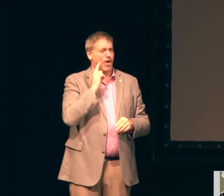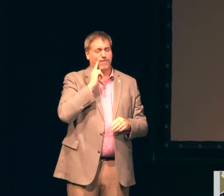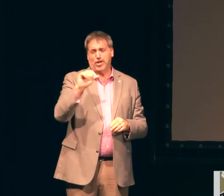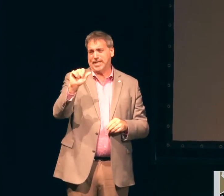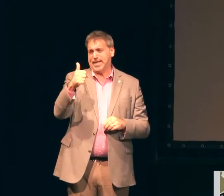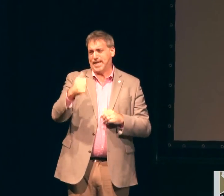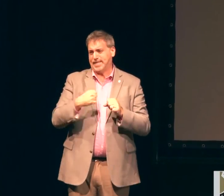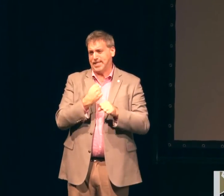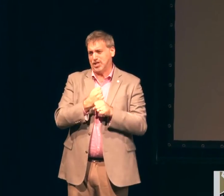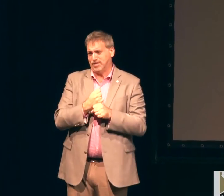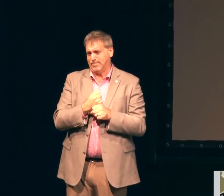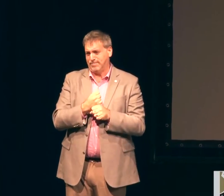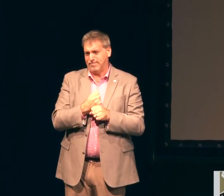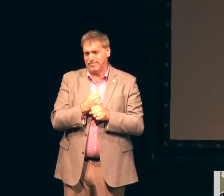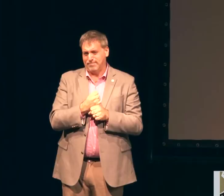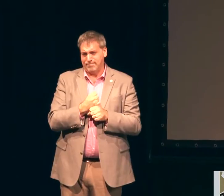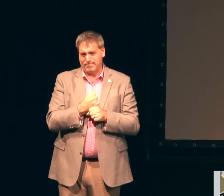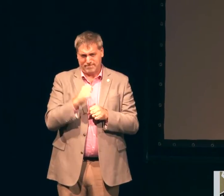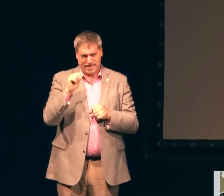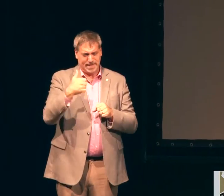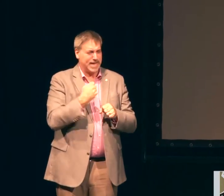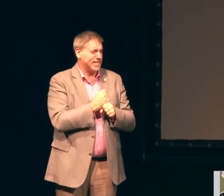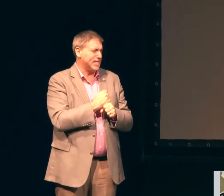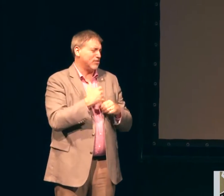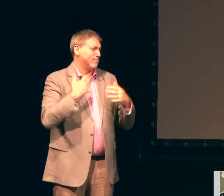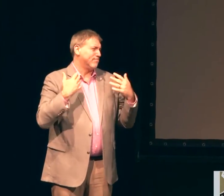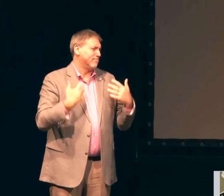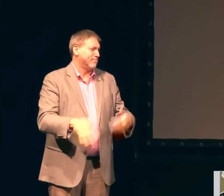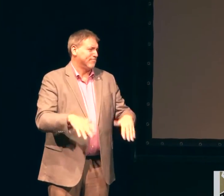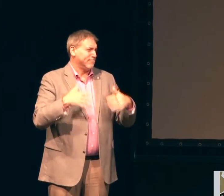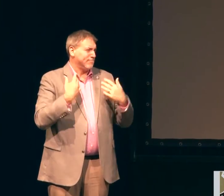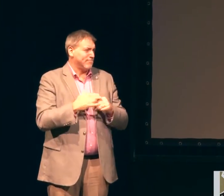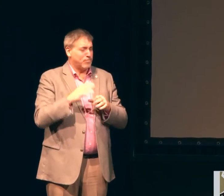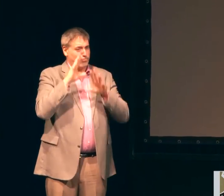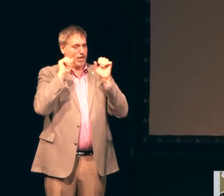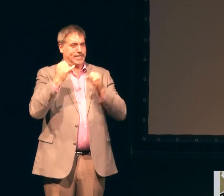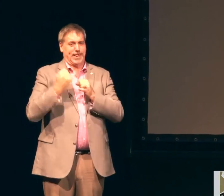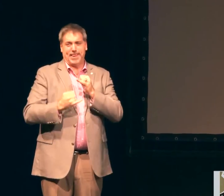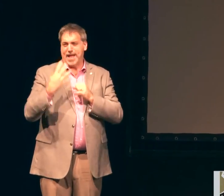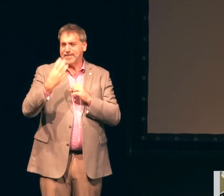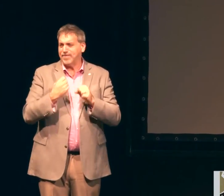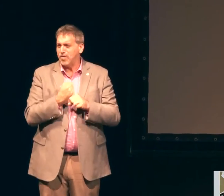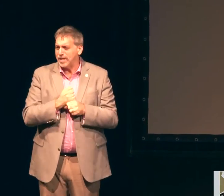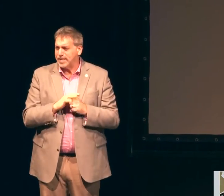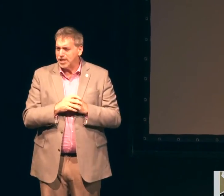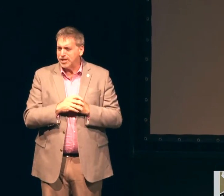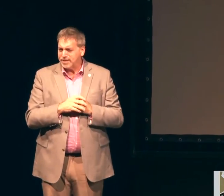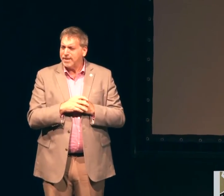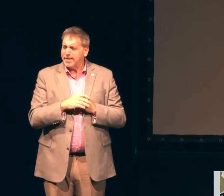the pleasure to be on the board for ten years. Wow, what an experience and President for